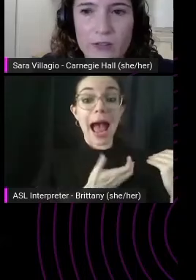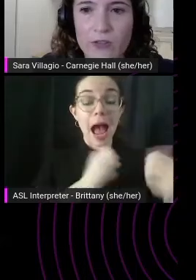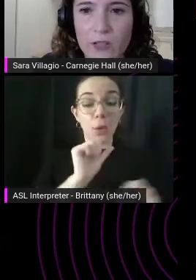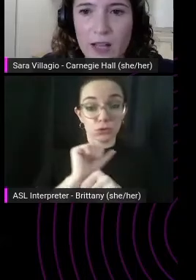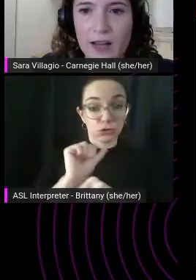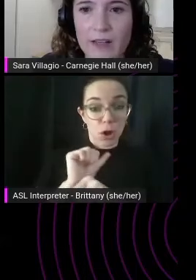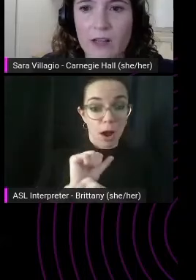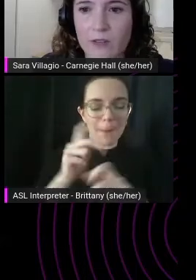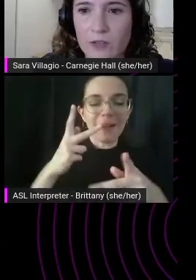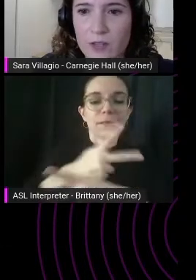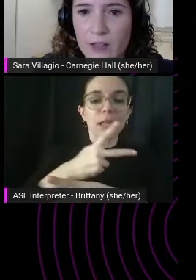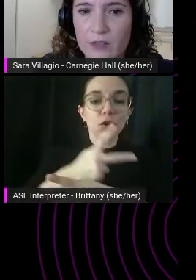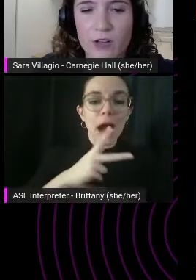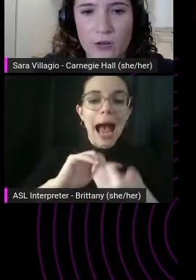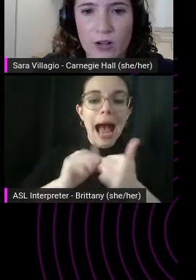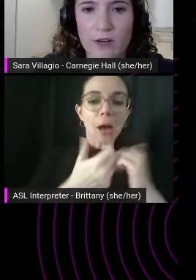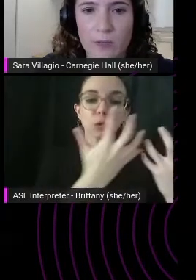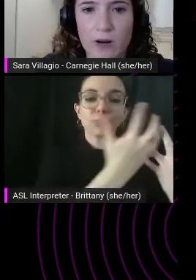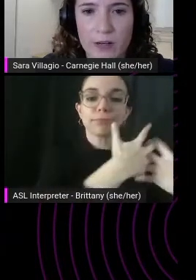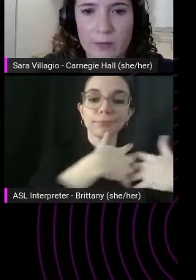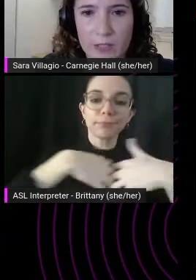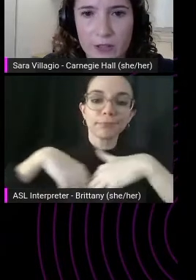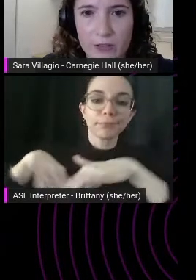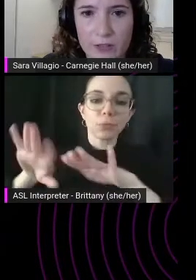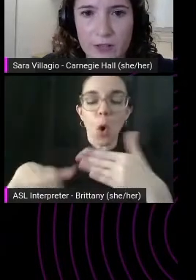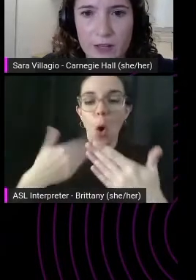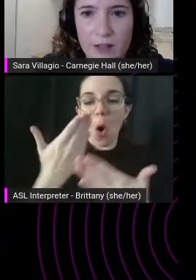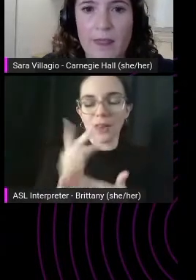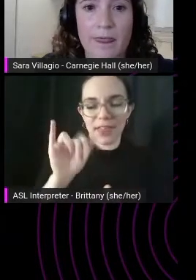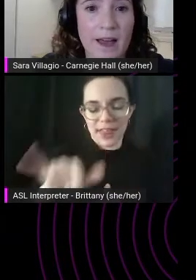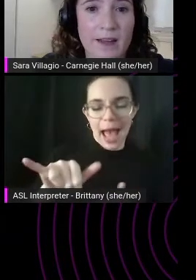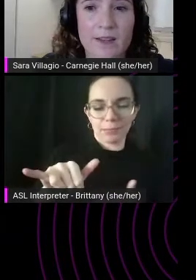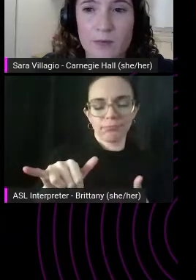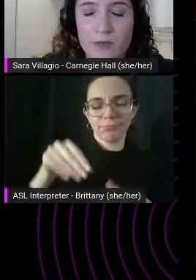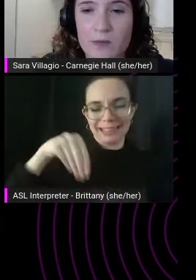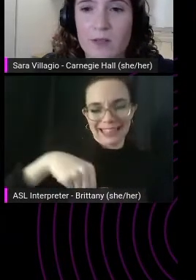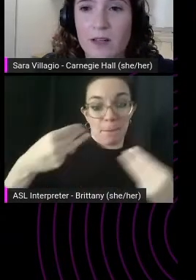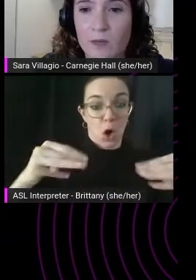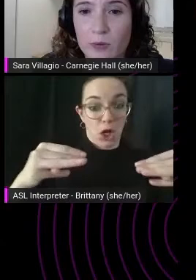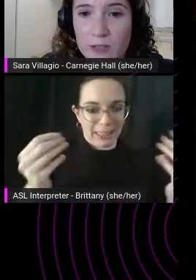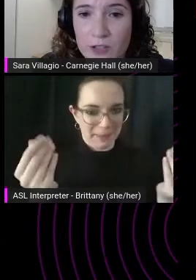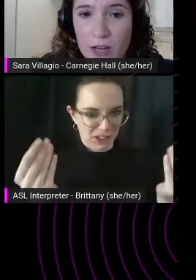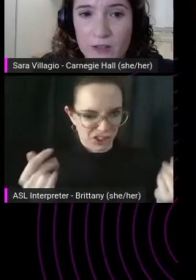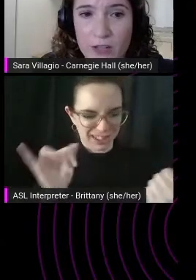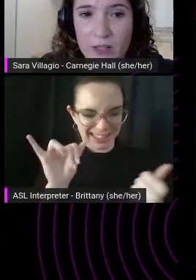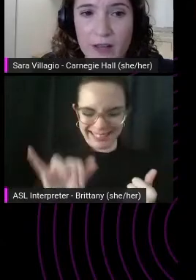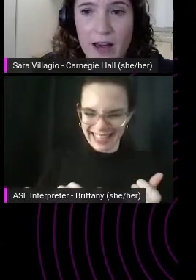how to align all of those styles across our marketing materials. That has proven to be really challenging.